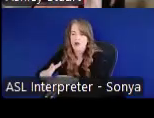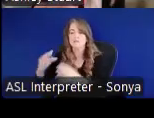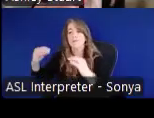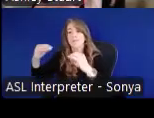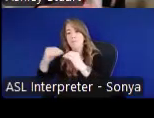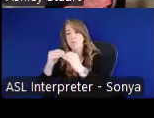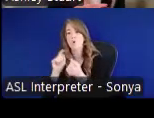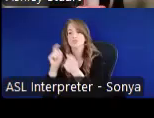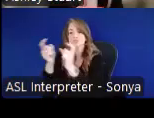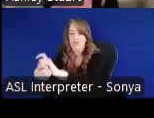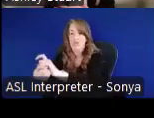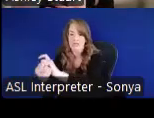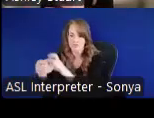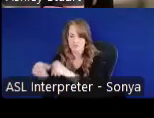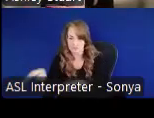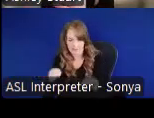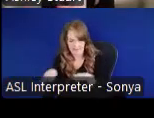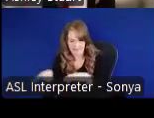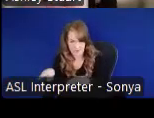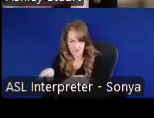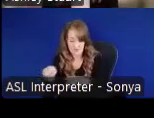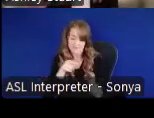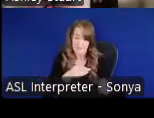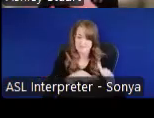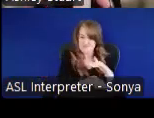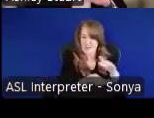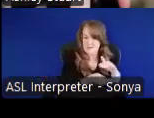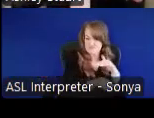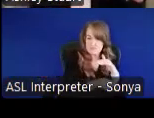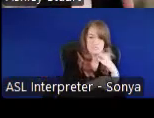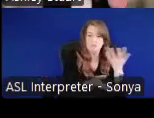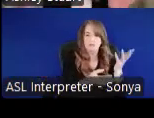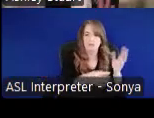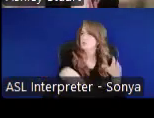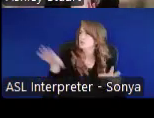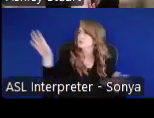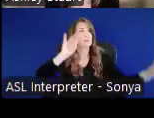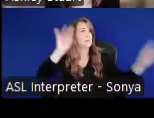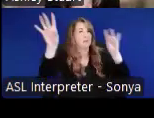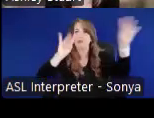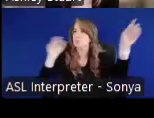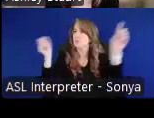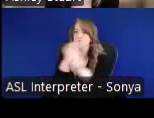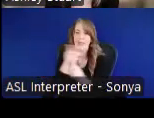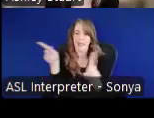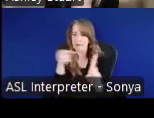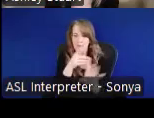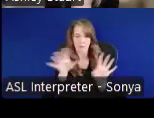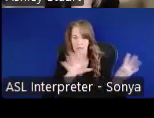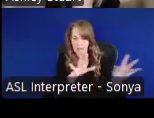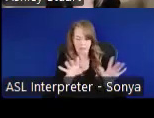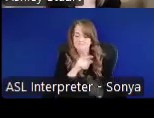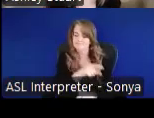behavior, as opposed to bribery, where we tend to just pick things out willy nilly and we're not as consistent with them.